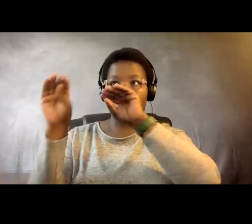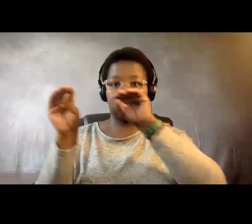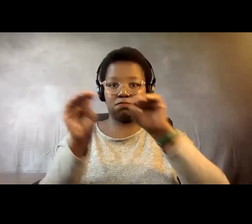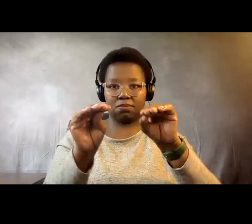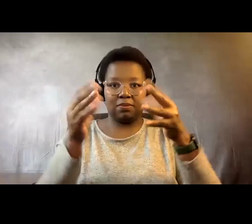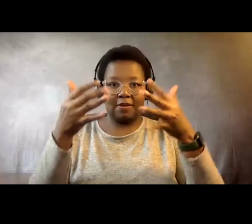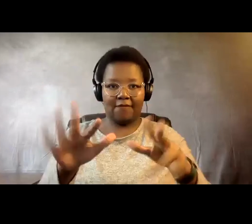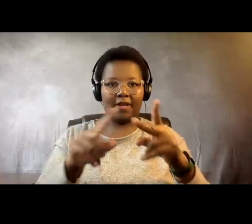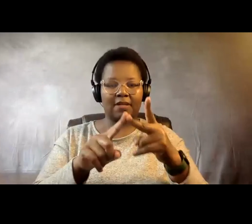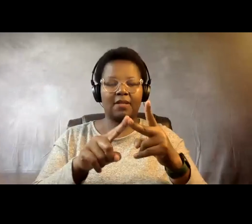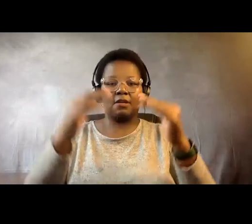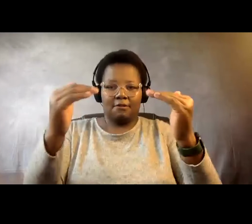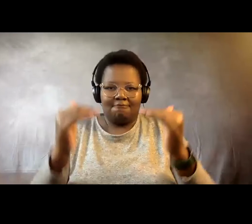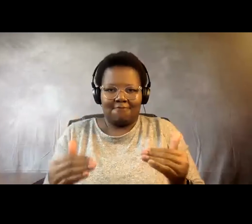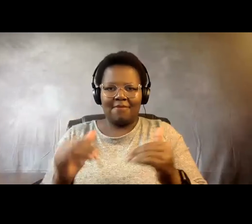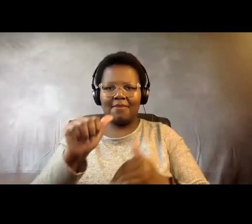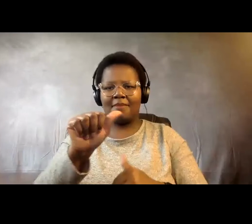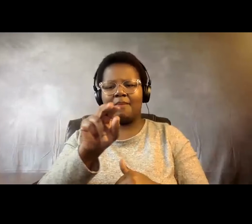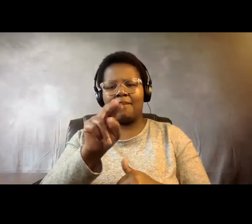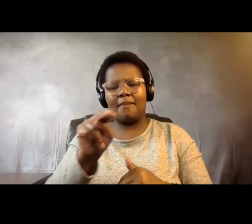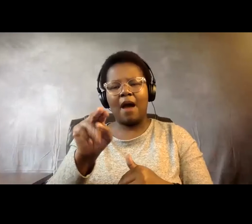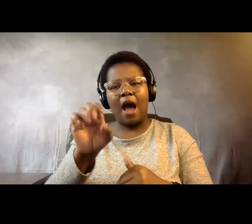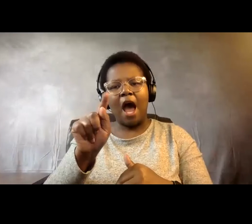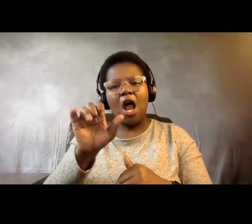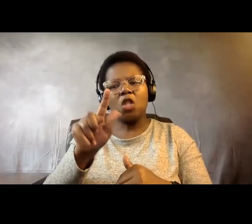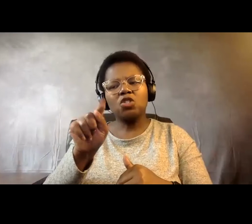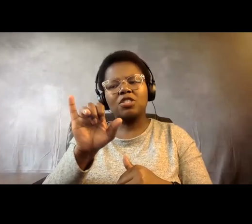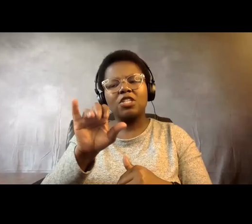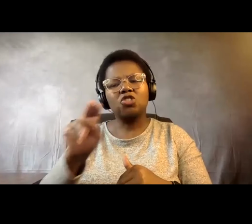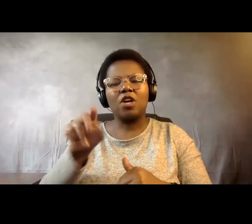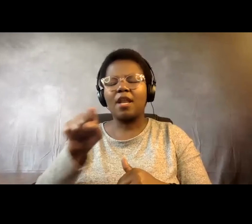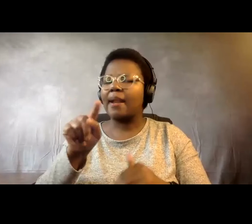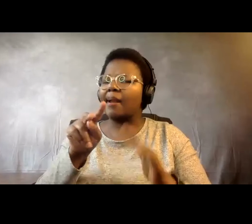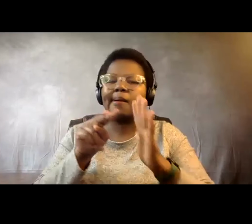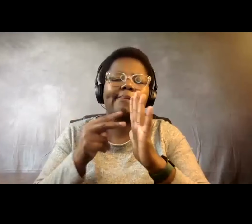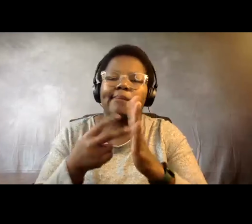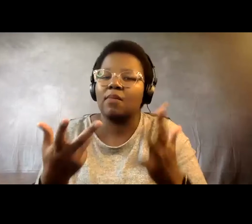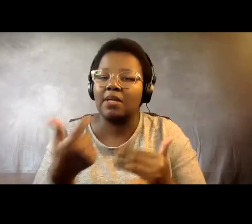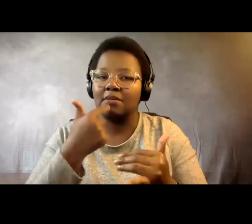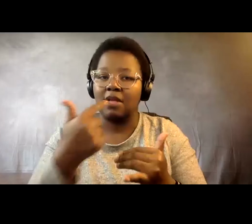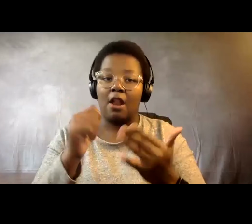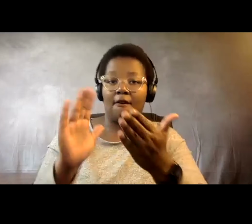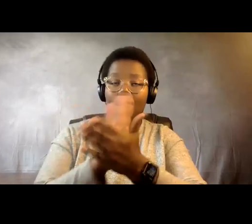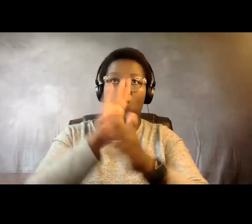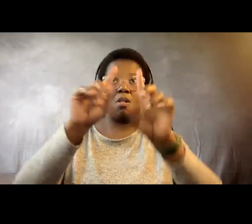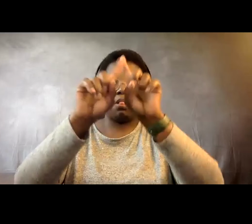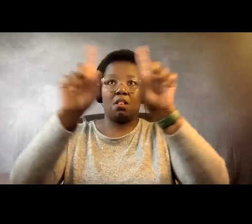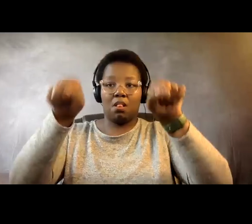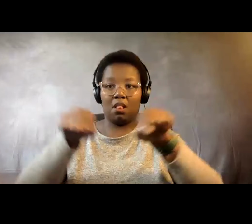at page level. And here I have a full page that is duplicated. At the top I have the final version of